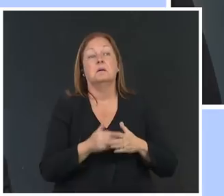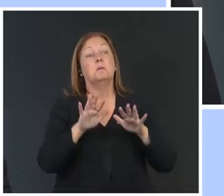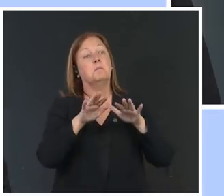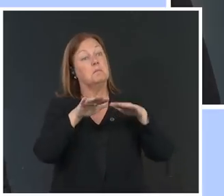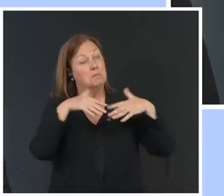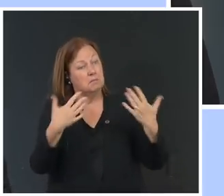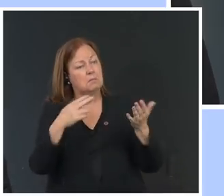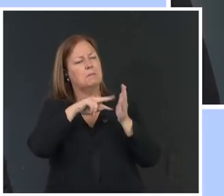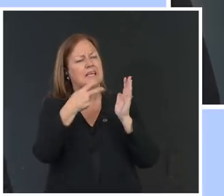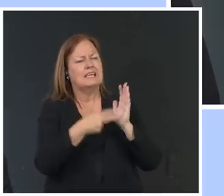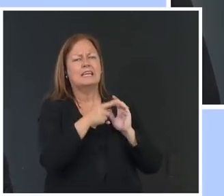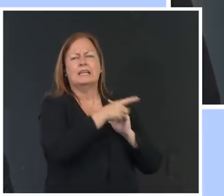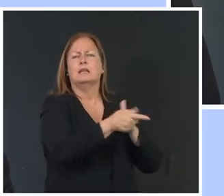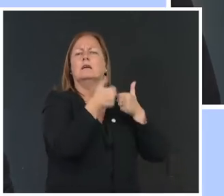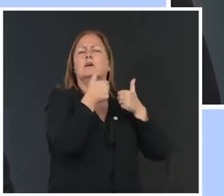achievement, and also can make a person